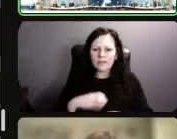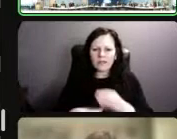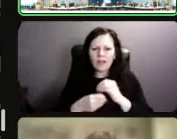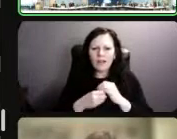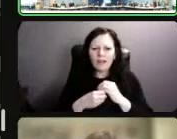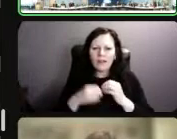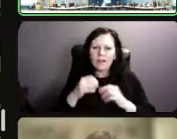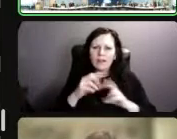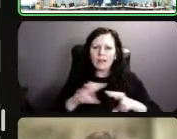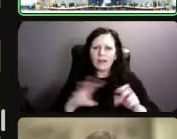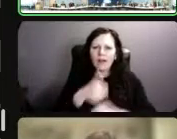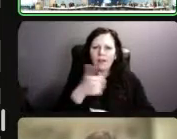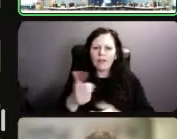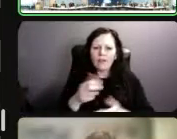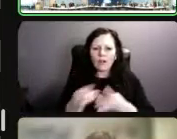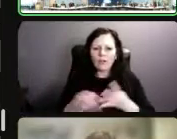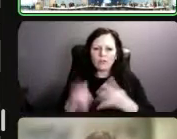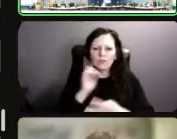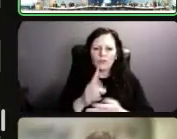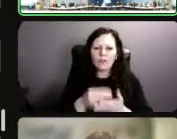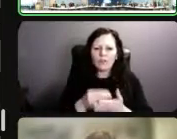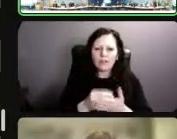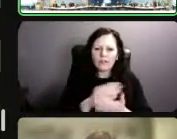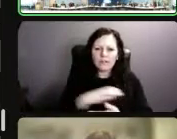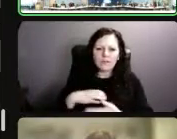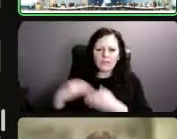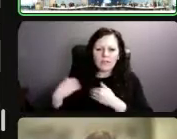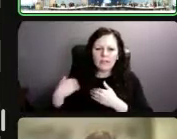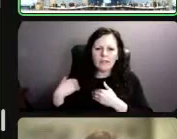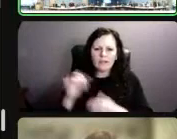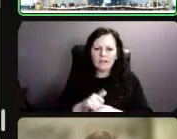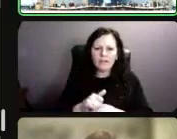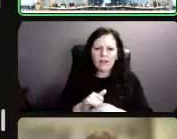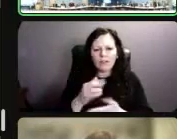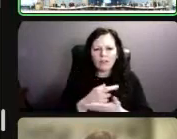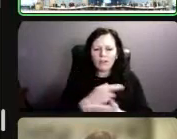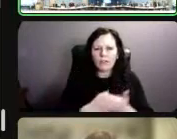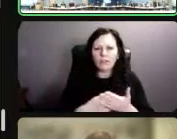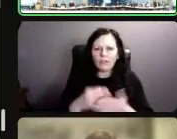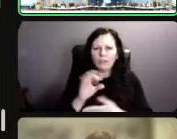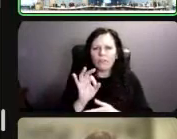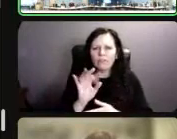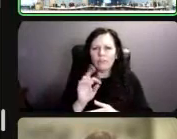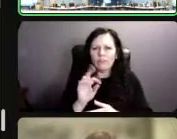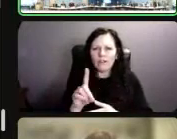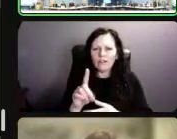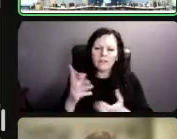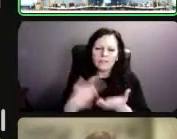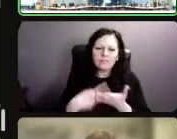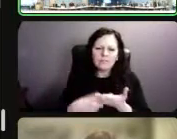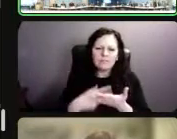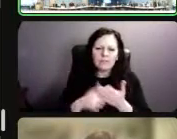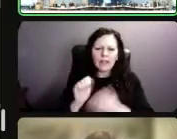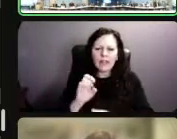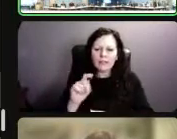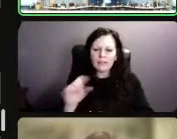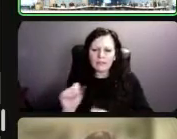JUST TO BE CLEAR, THE ADVANCED MANY ADDED A RECOMMENDATION TO